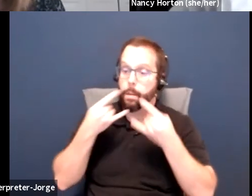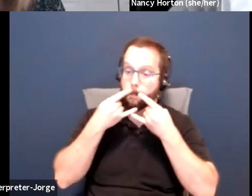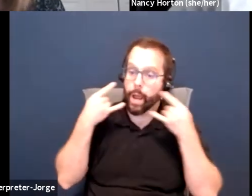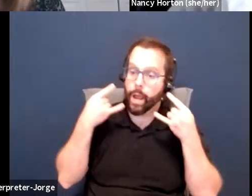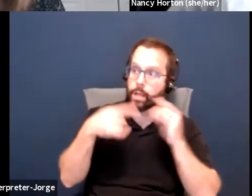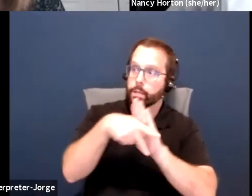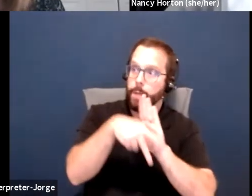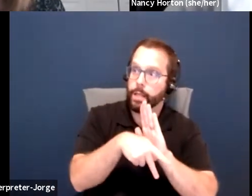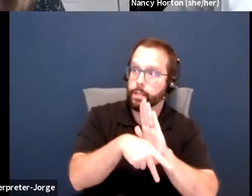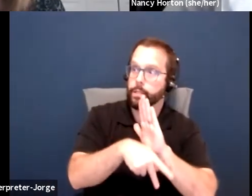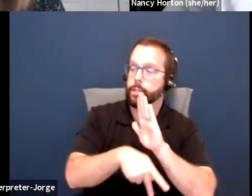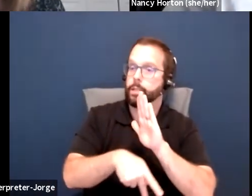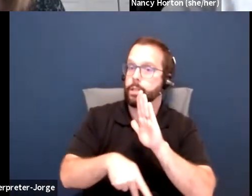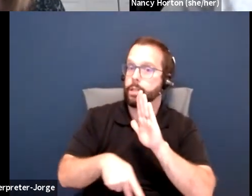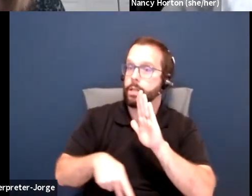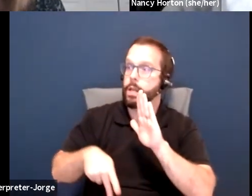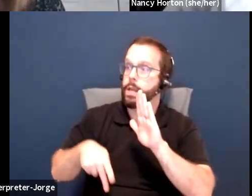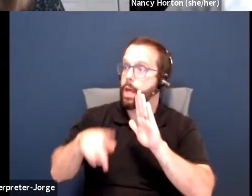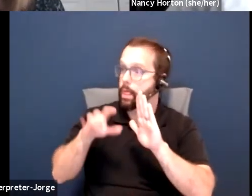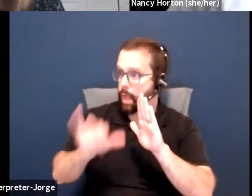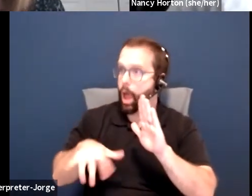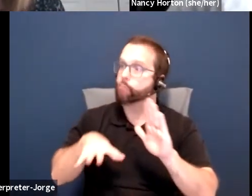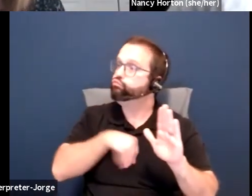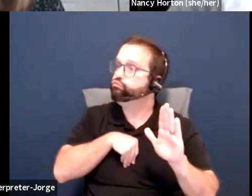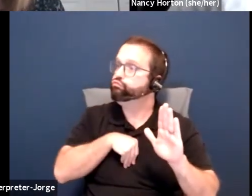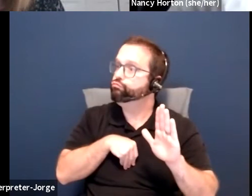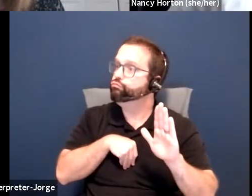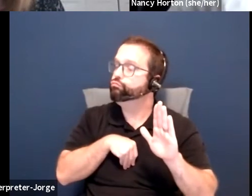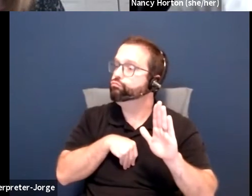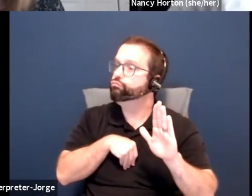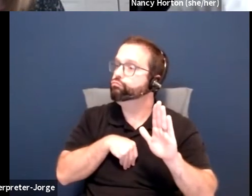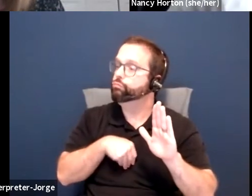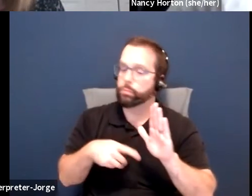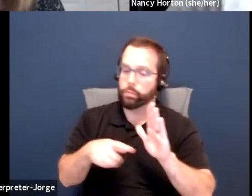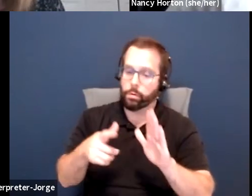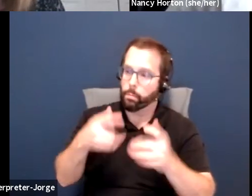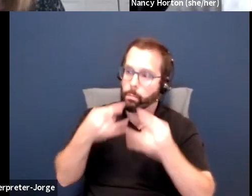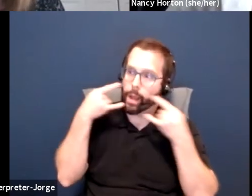medical folks in the CDC are telling us that, you know, having a policy that